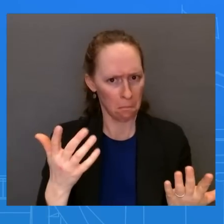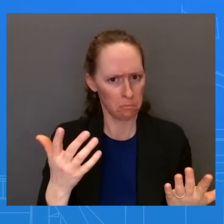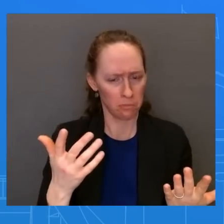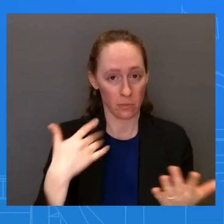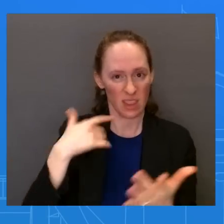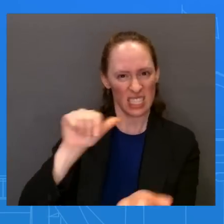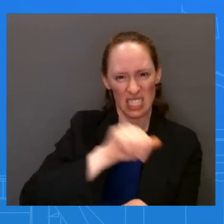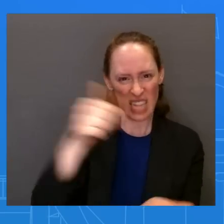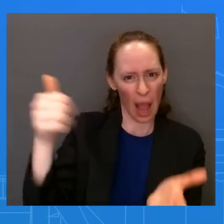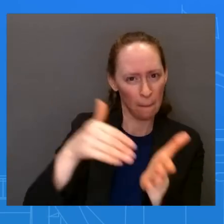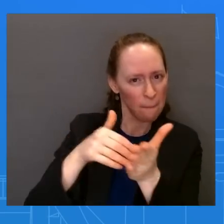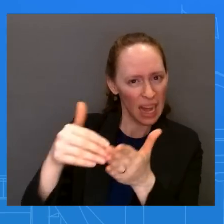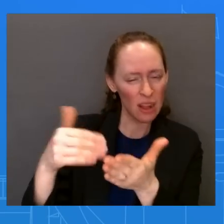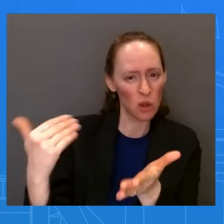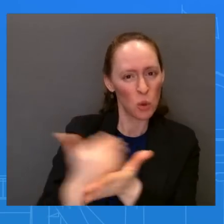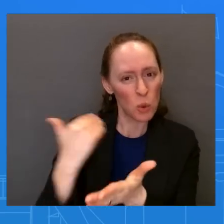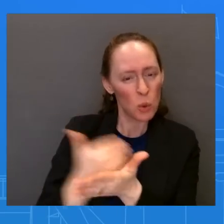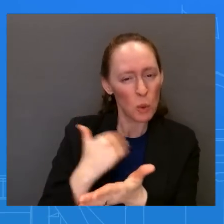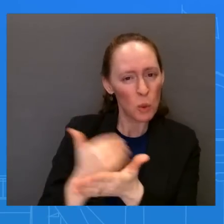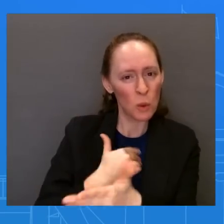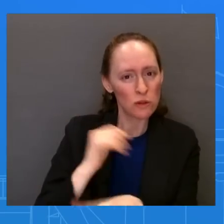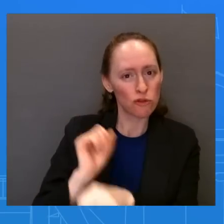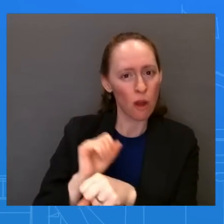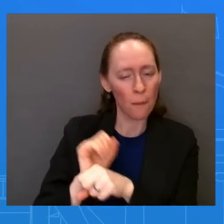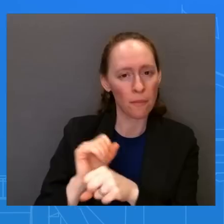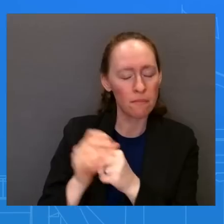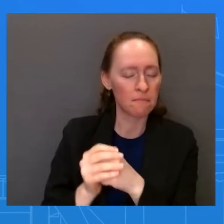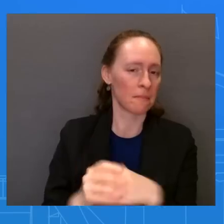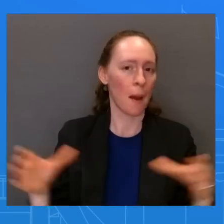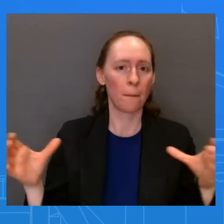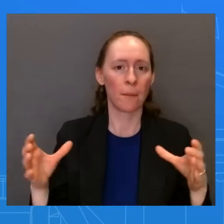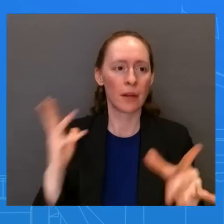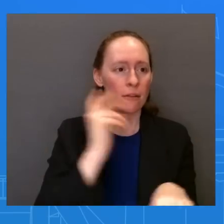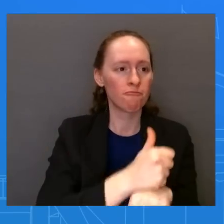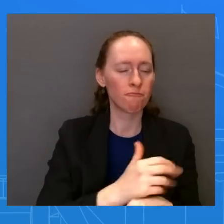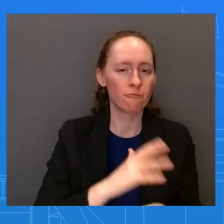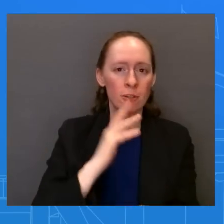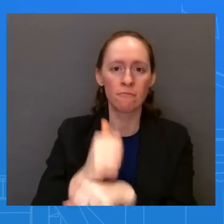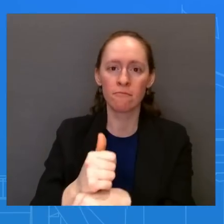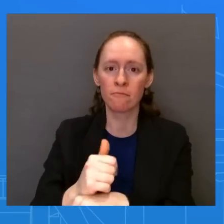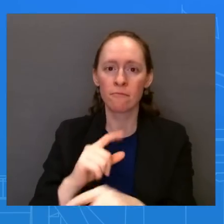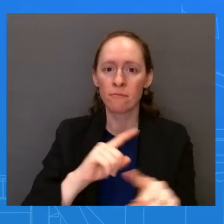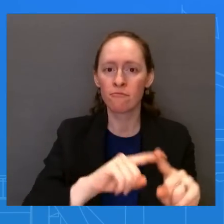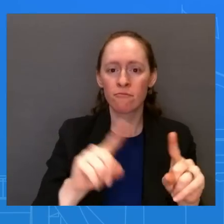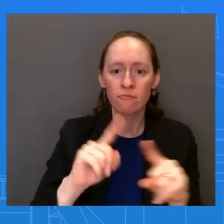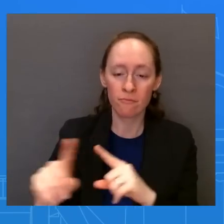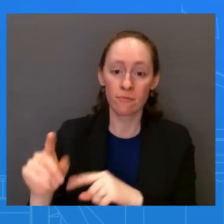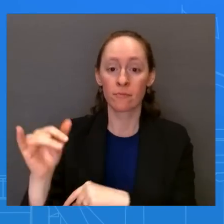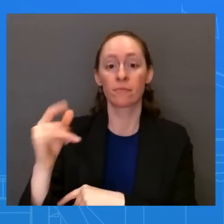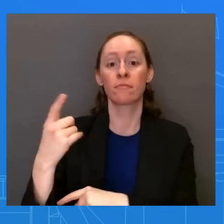And similarly, third quarter GDP revision shows that the U.S. economy continues to grow and add jobs.